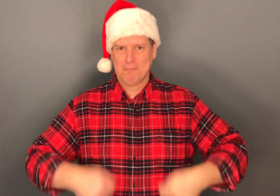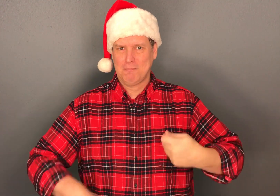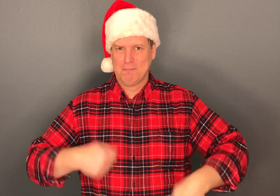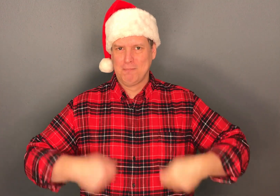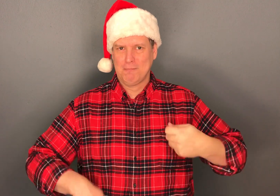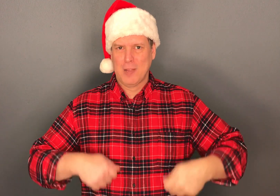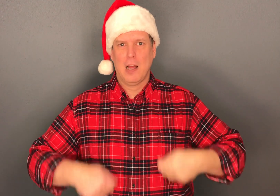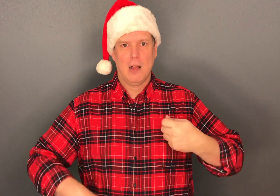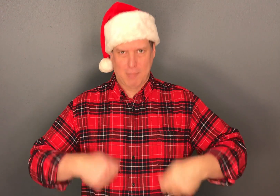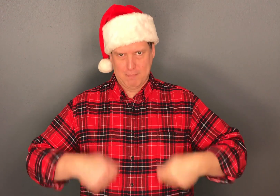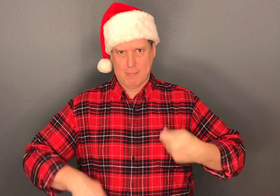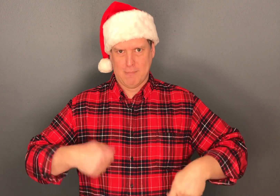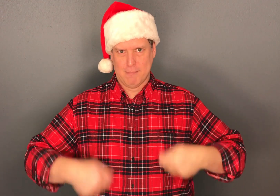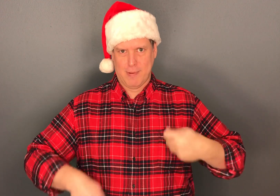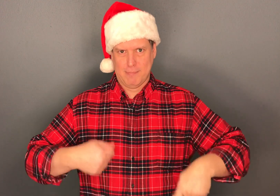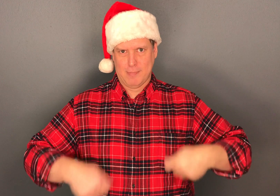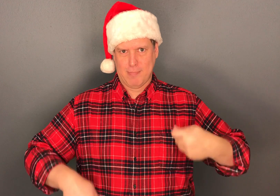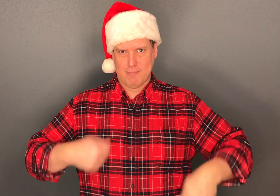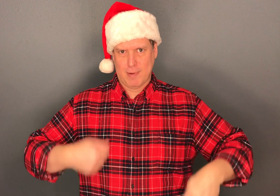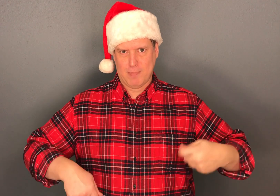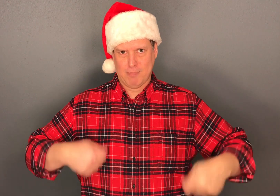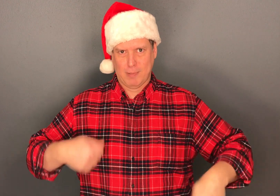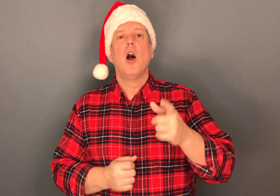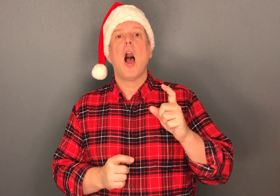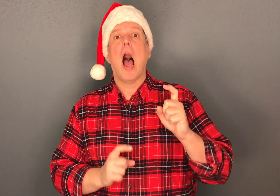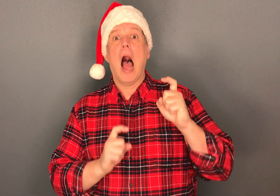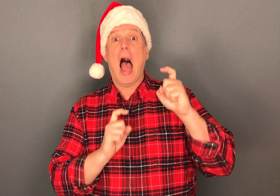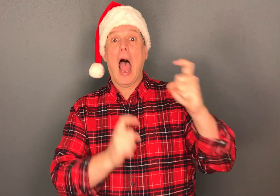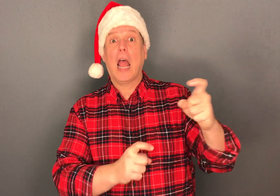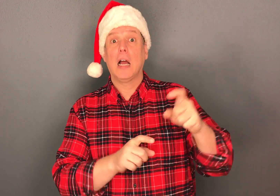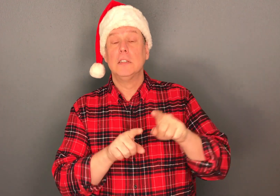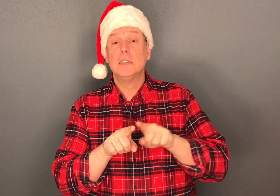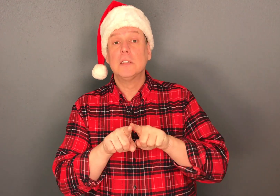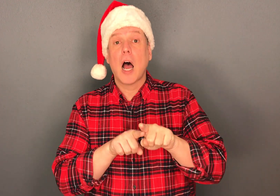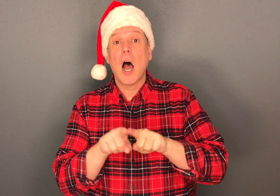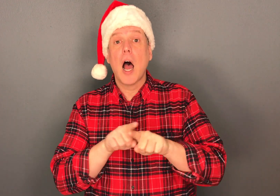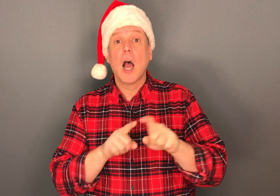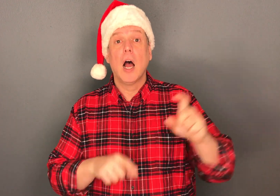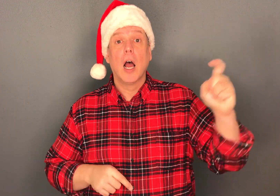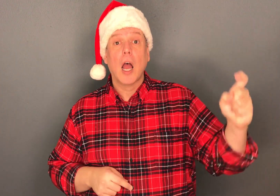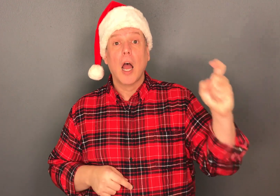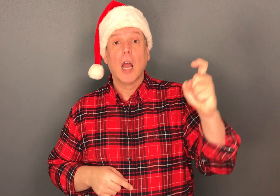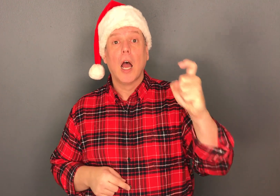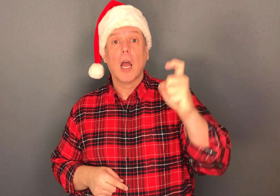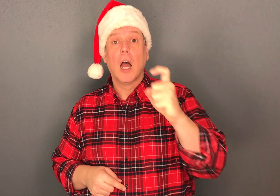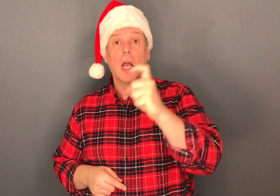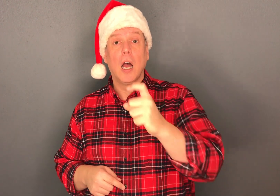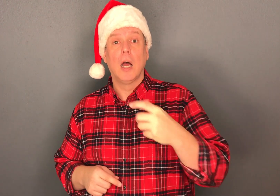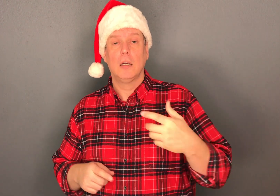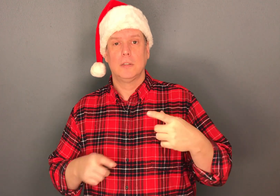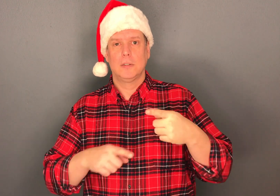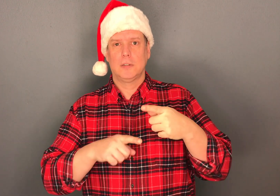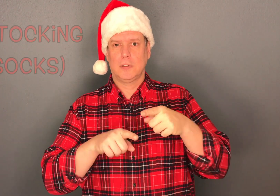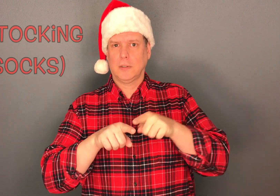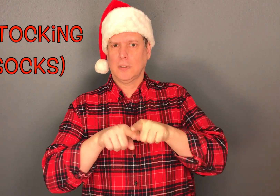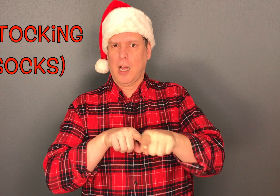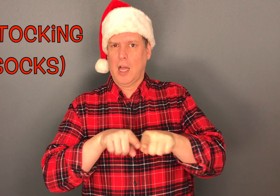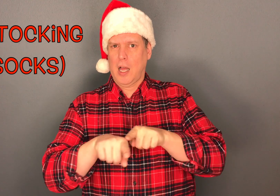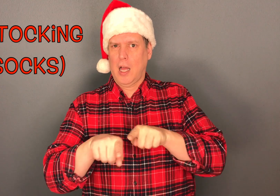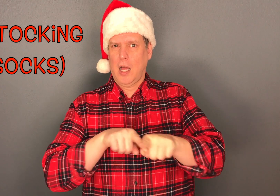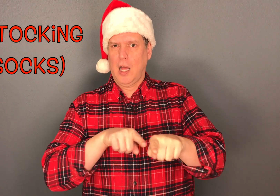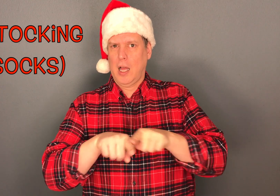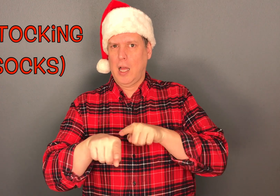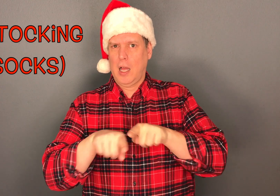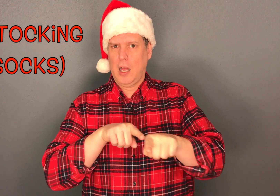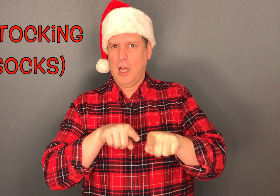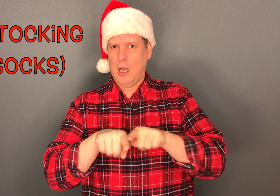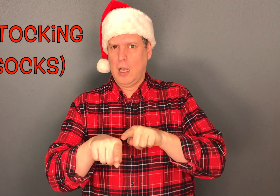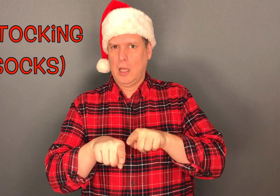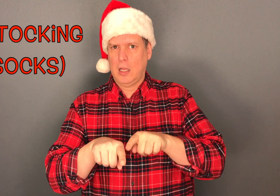not so if you're talking about hanging stockings here's the sign first stocking